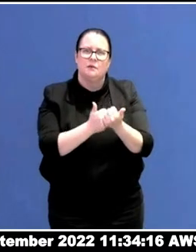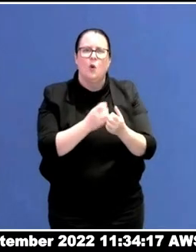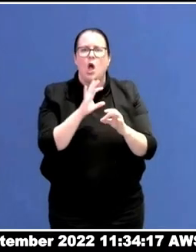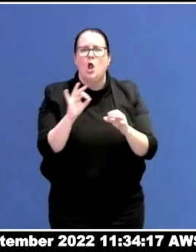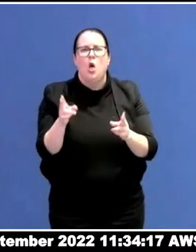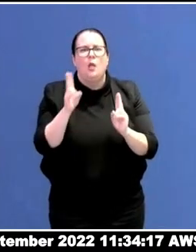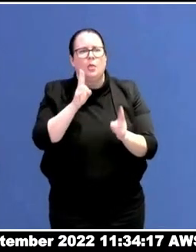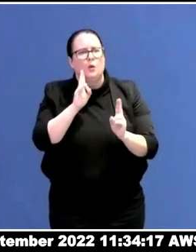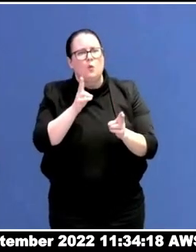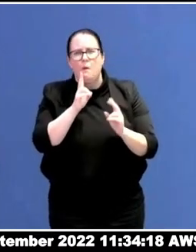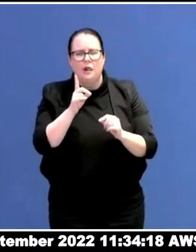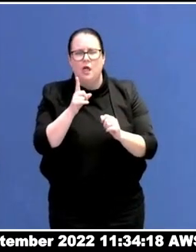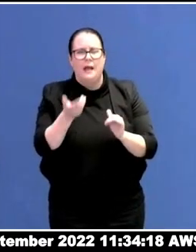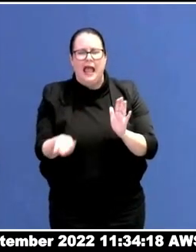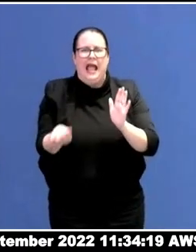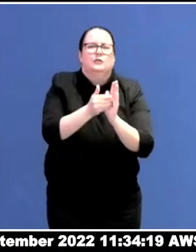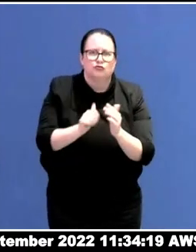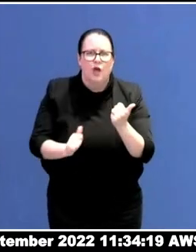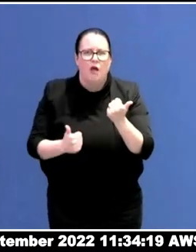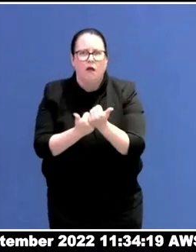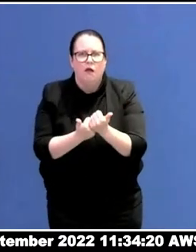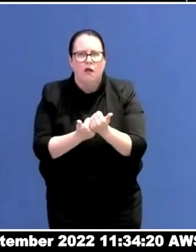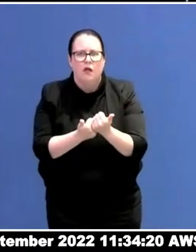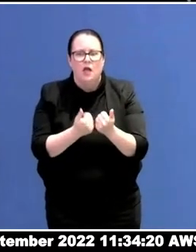would do for your child, what any other individual would do for their child or their